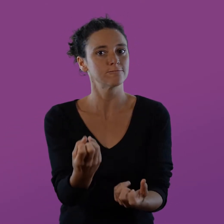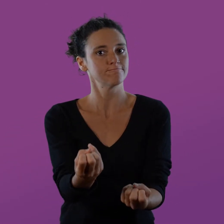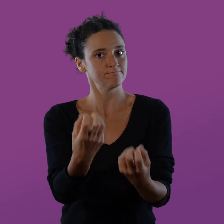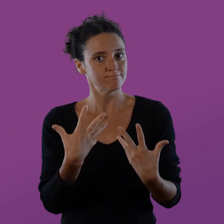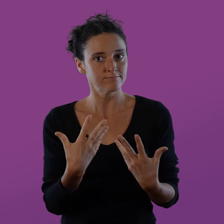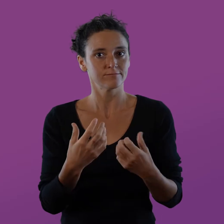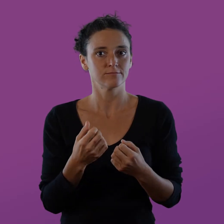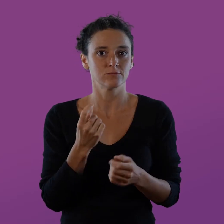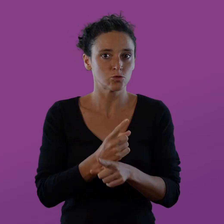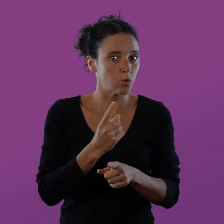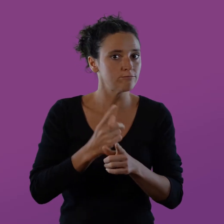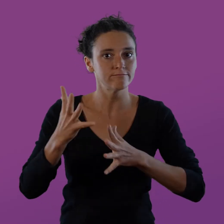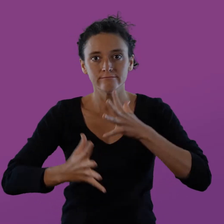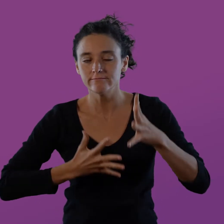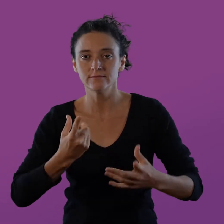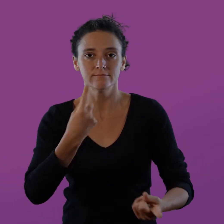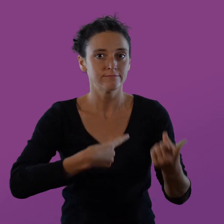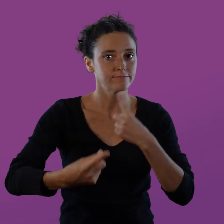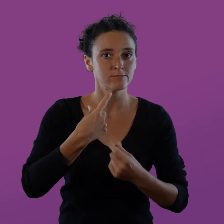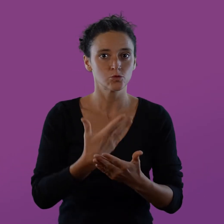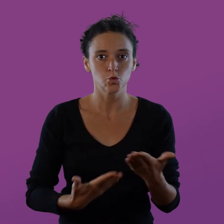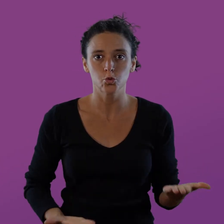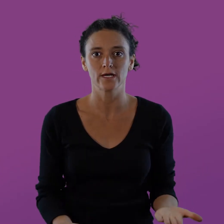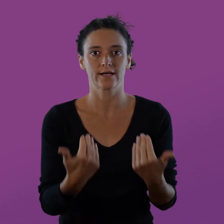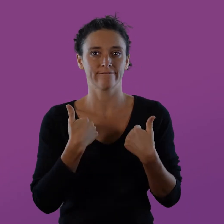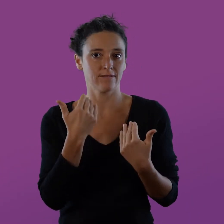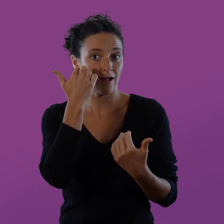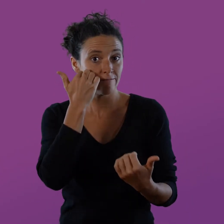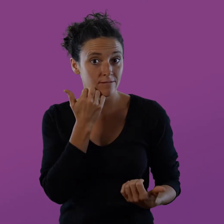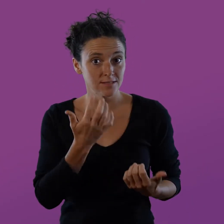communities have equal opportunity to speak out, to share their important stories and provide evidence to the Royal Commission.